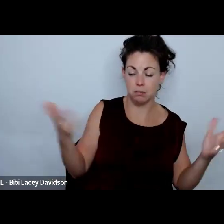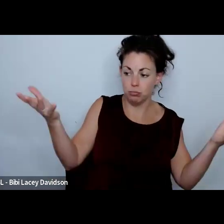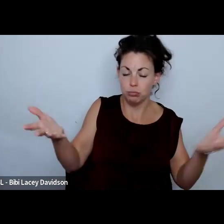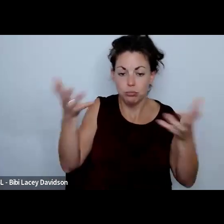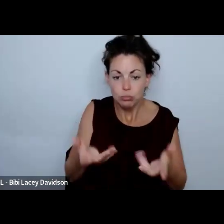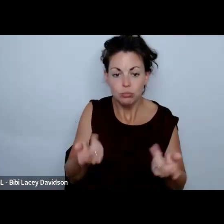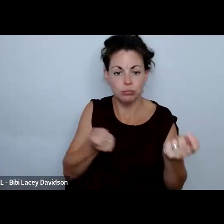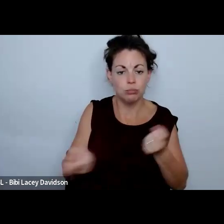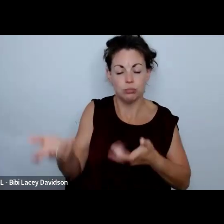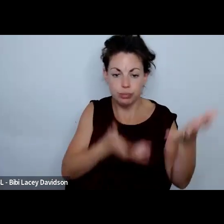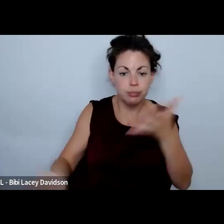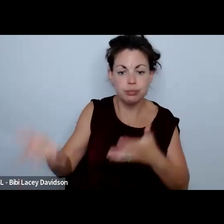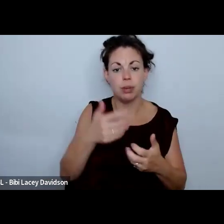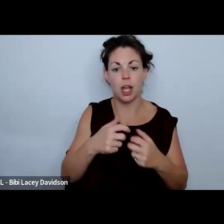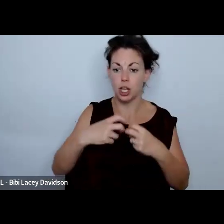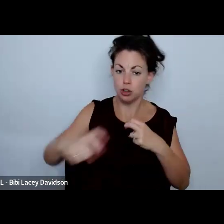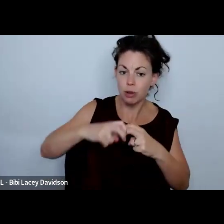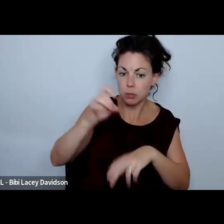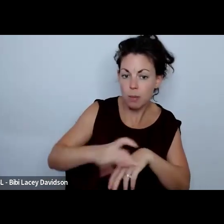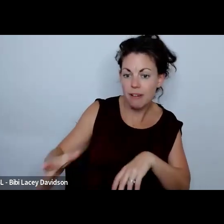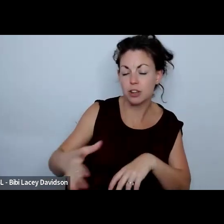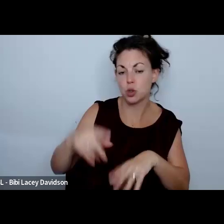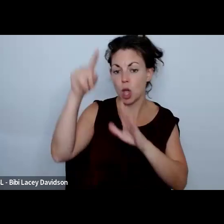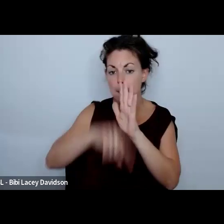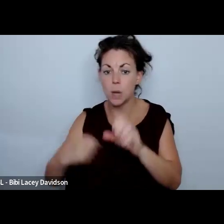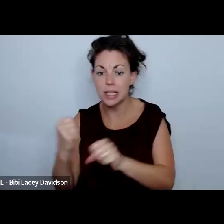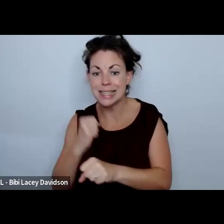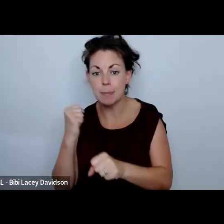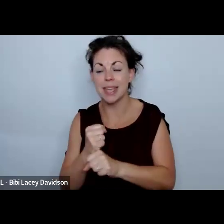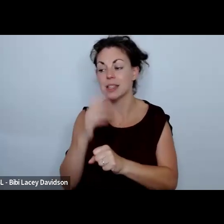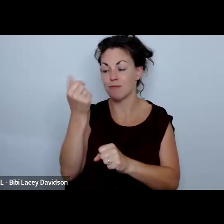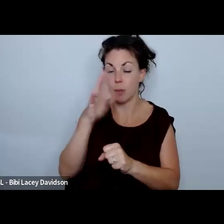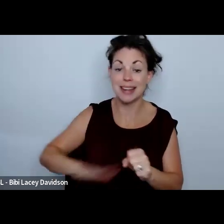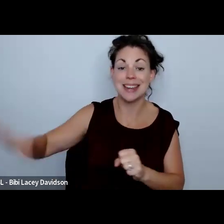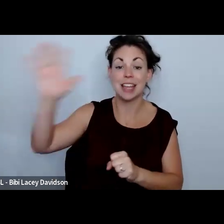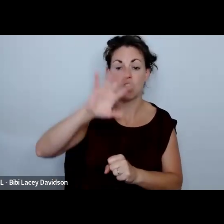policies and everyday practices. In and around all of this activity,